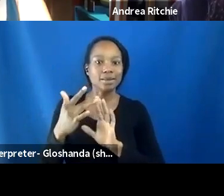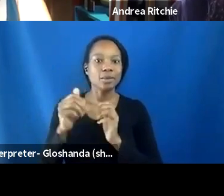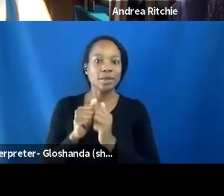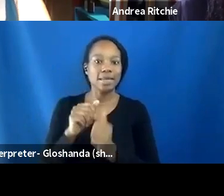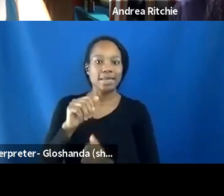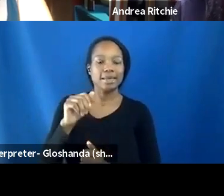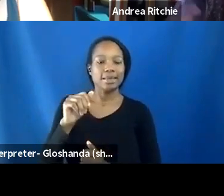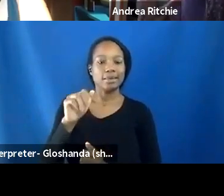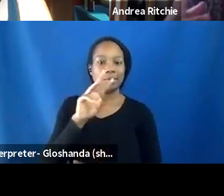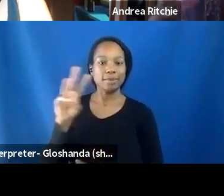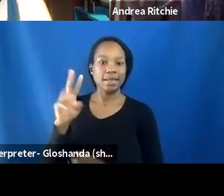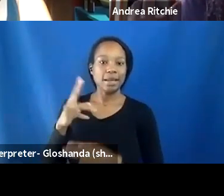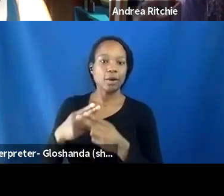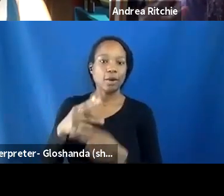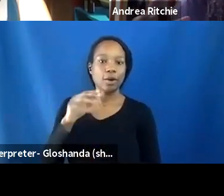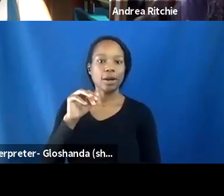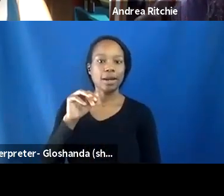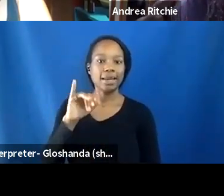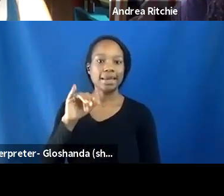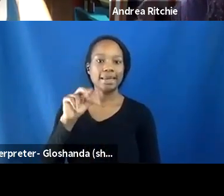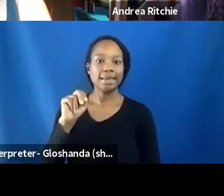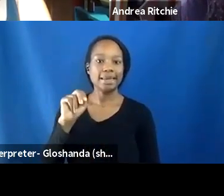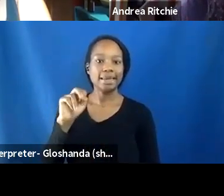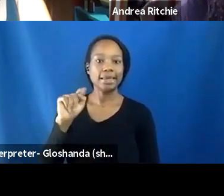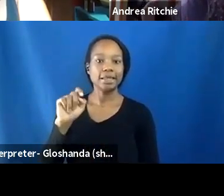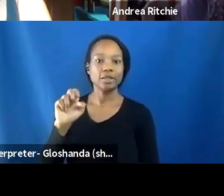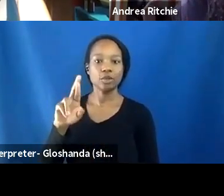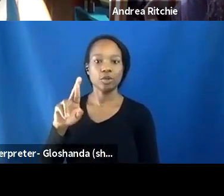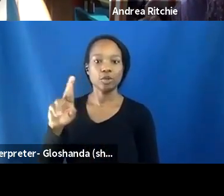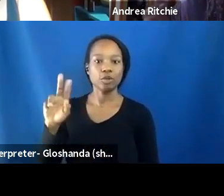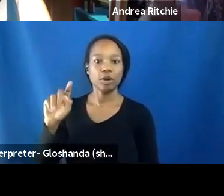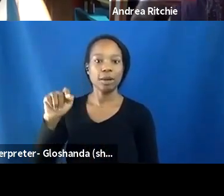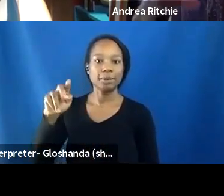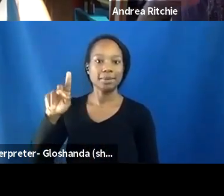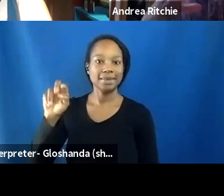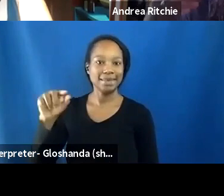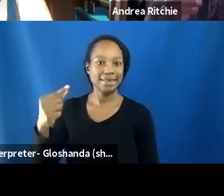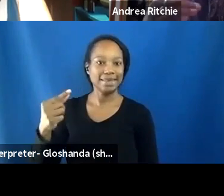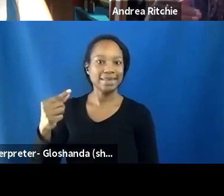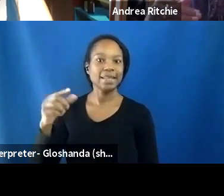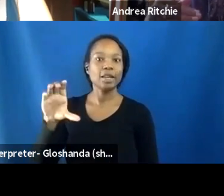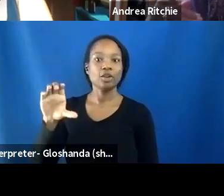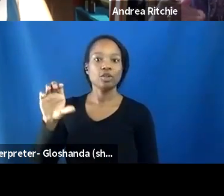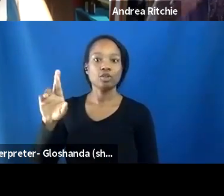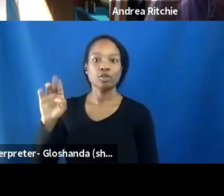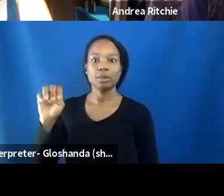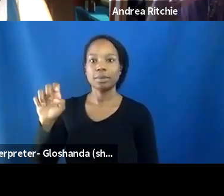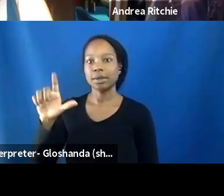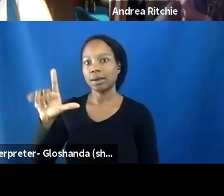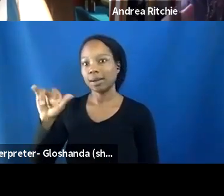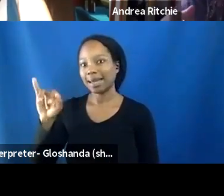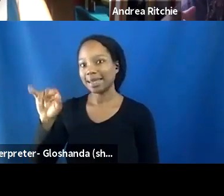in a campaign with many organizations trying to come up with principles for medical providers